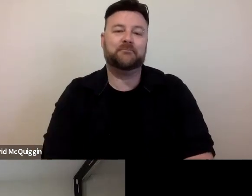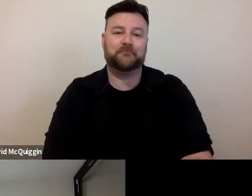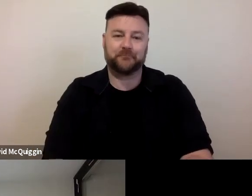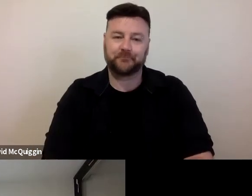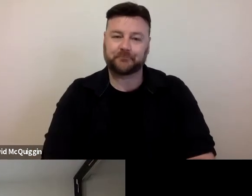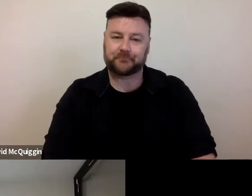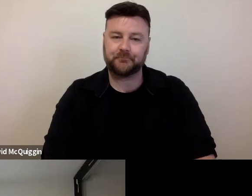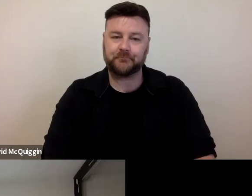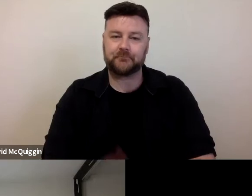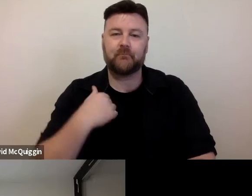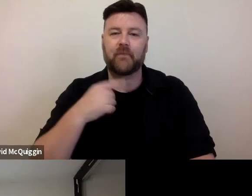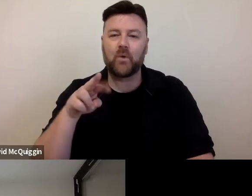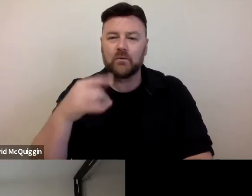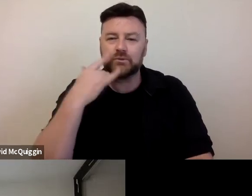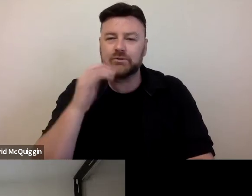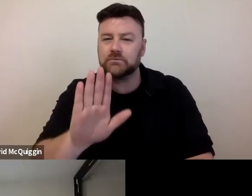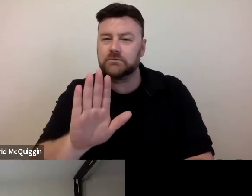I just want to double-check something.